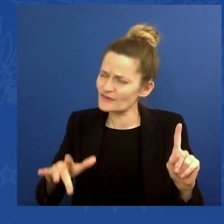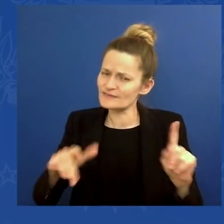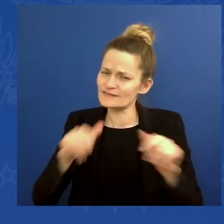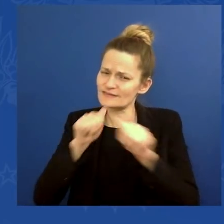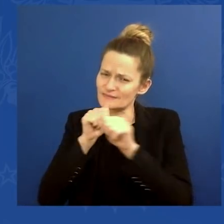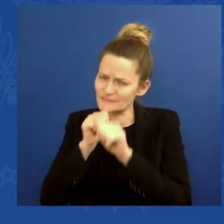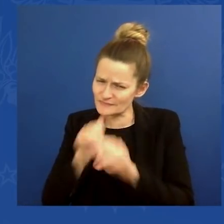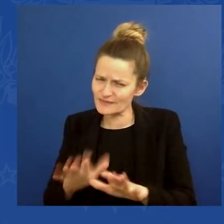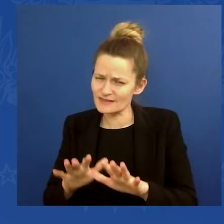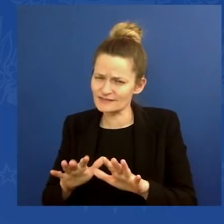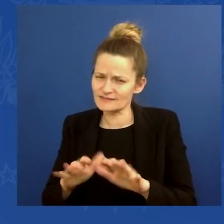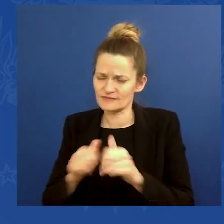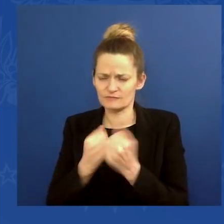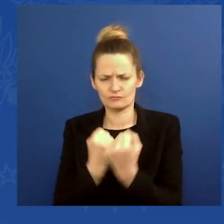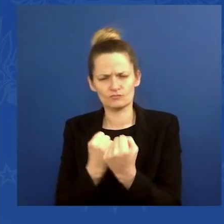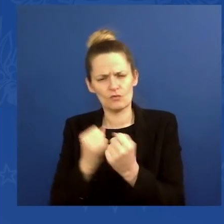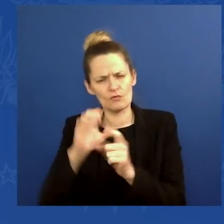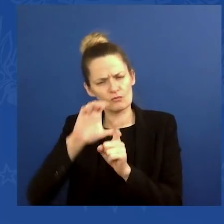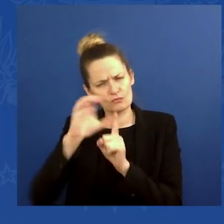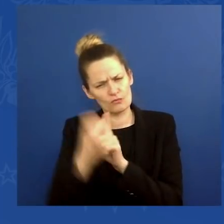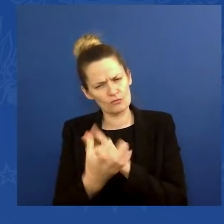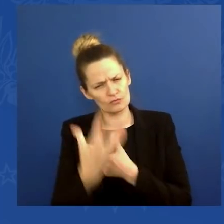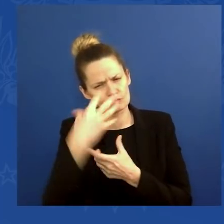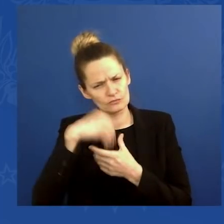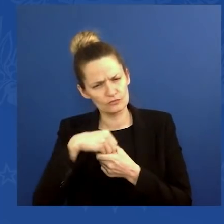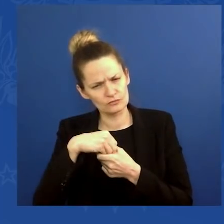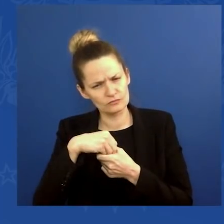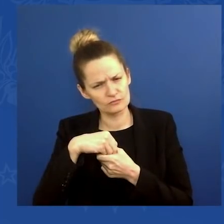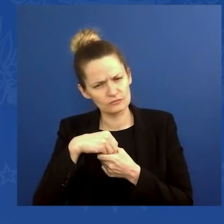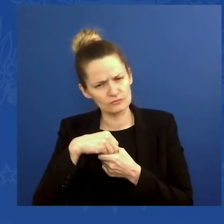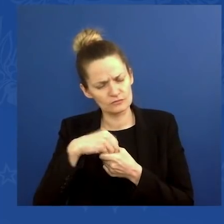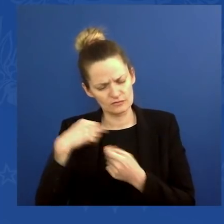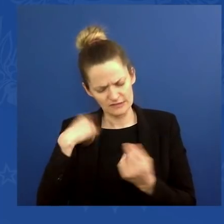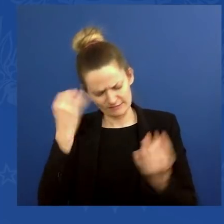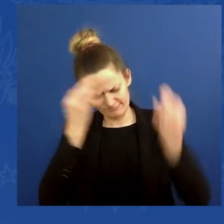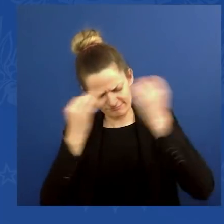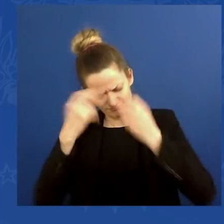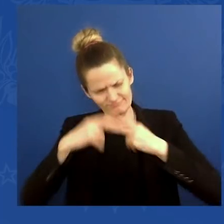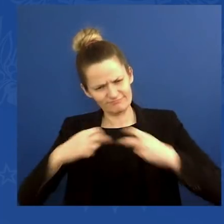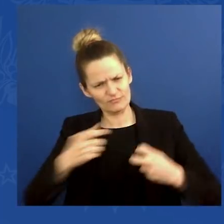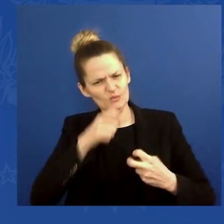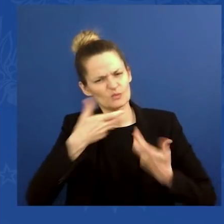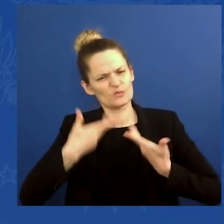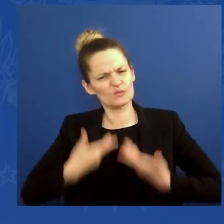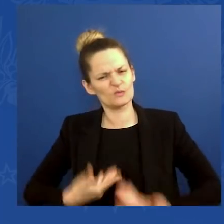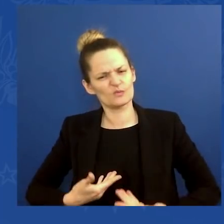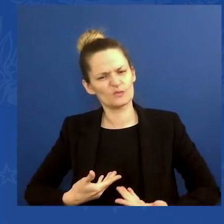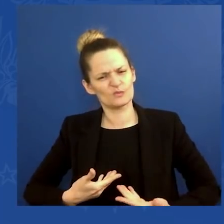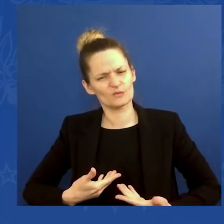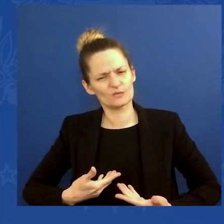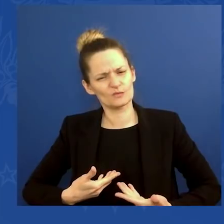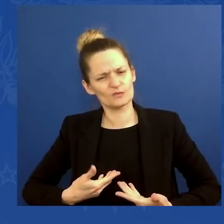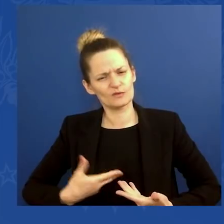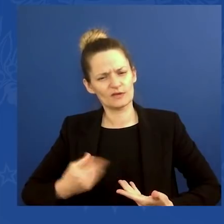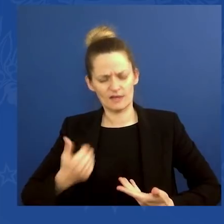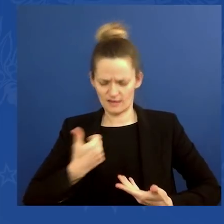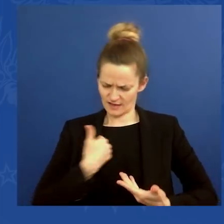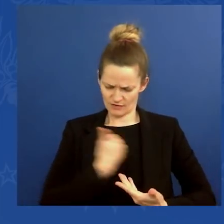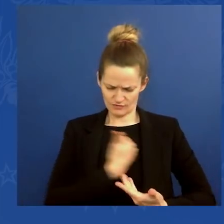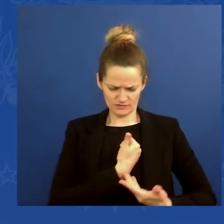speak of who we are and what makes us Irish. Like an exquisite landscape